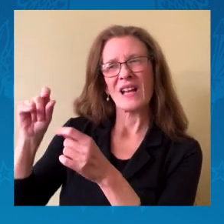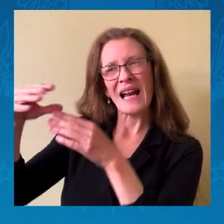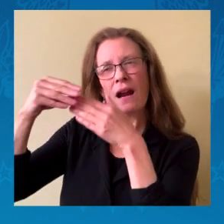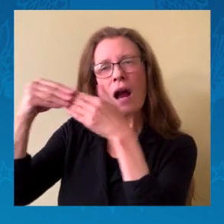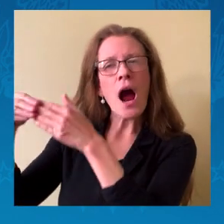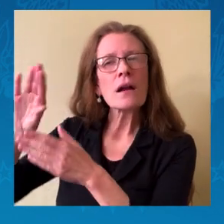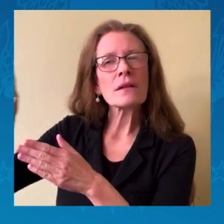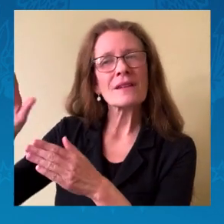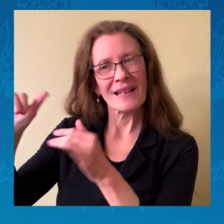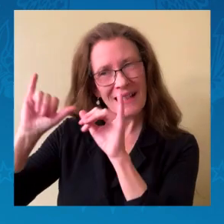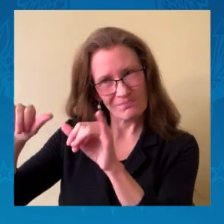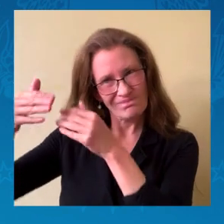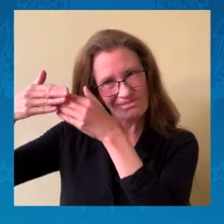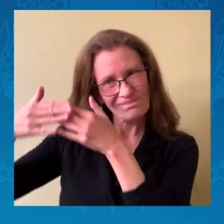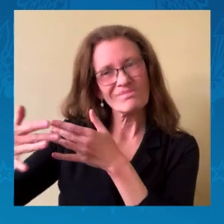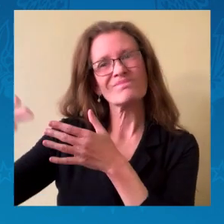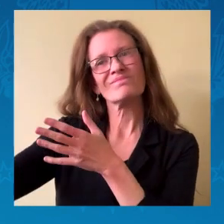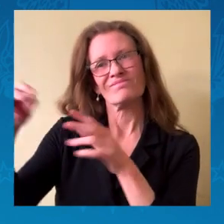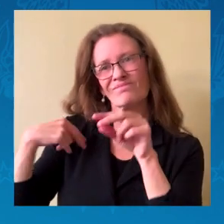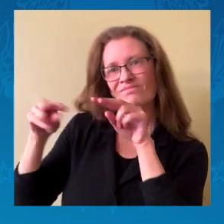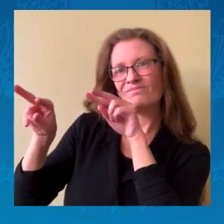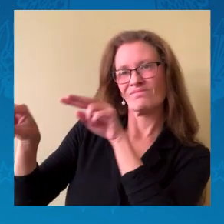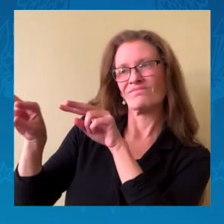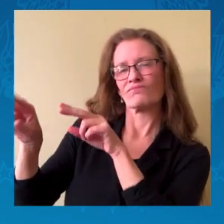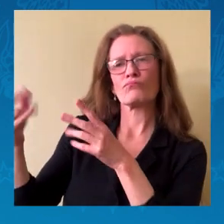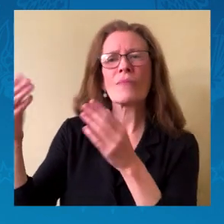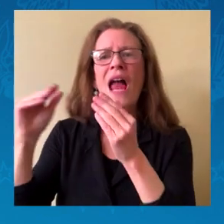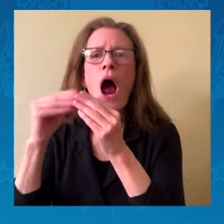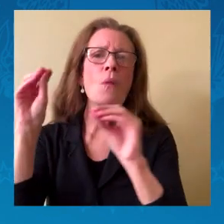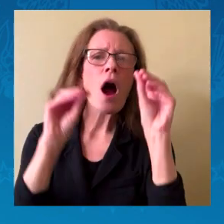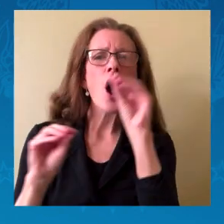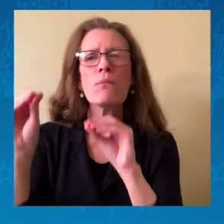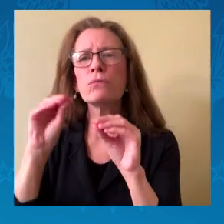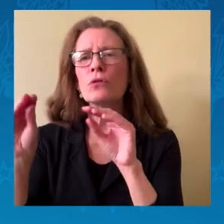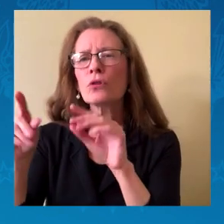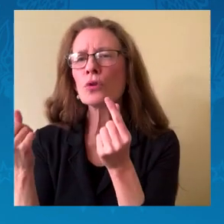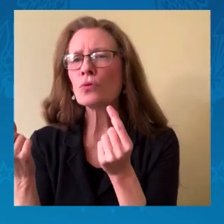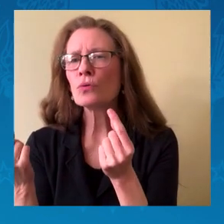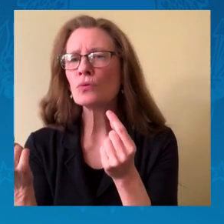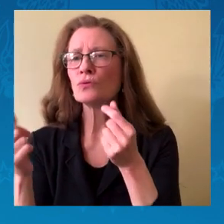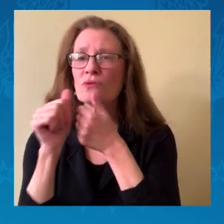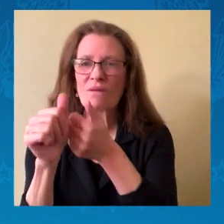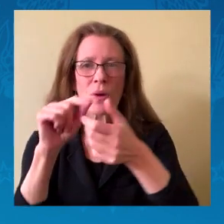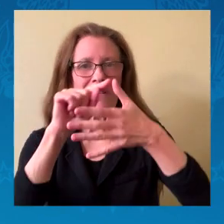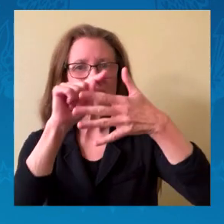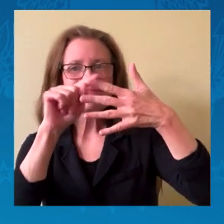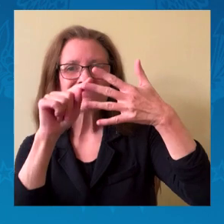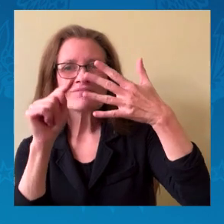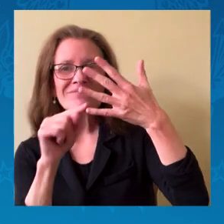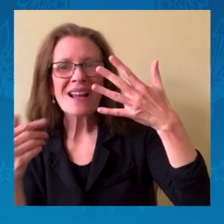And those five tenants are to operate in from to and through space with due regard to others